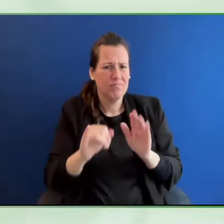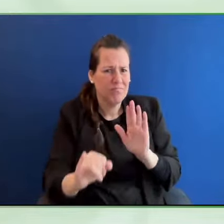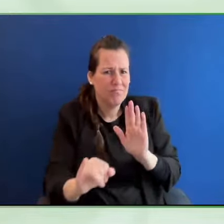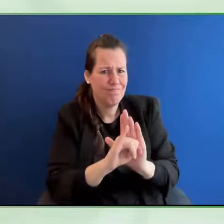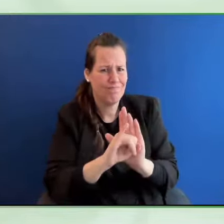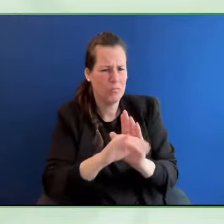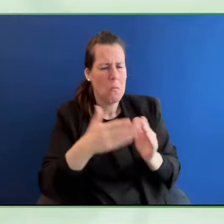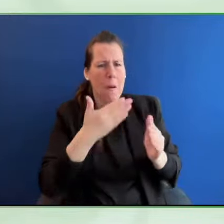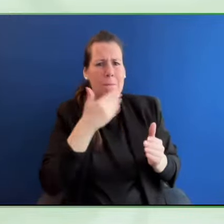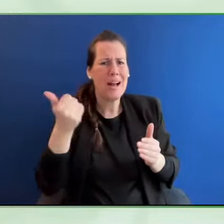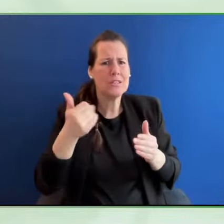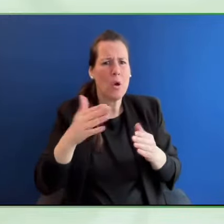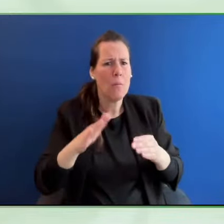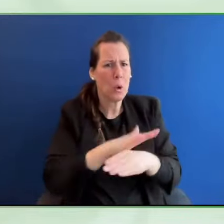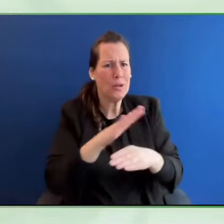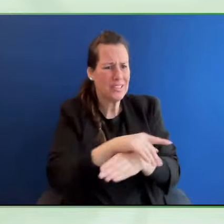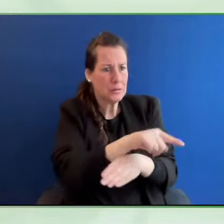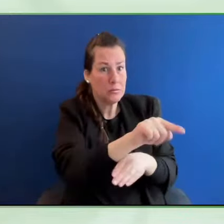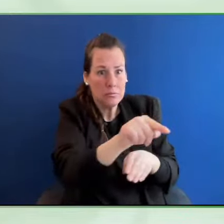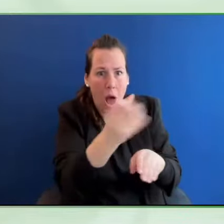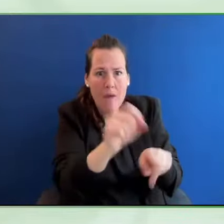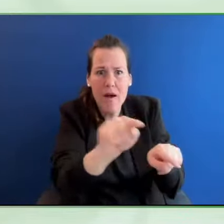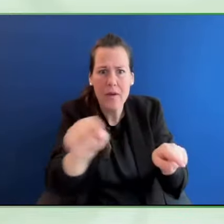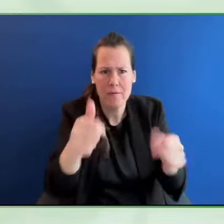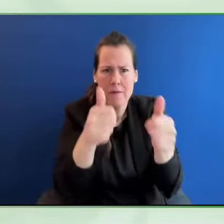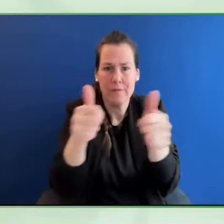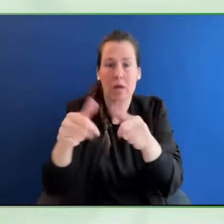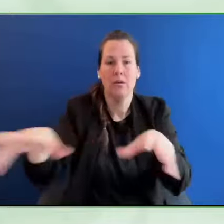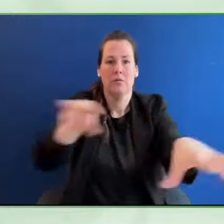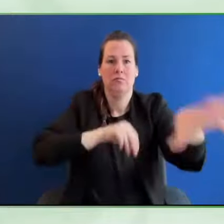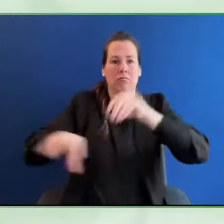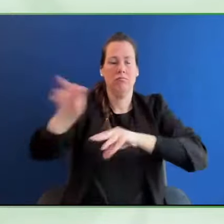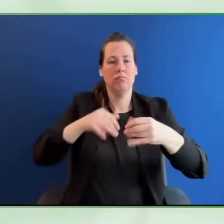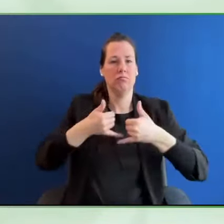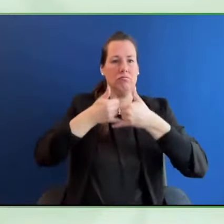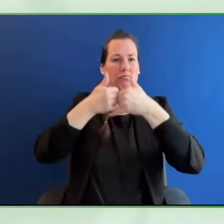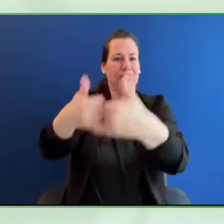actual work of a ground? Let's take employment.